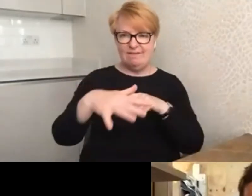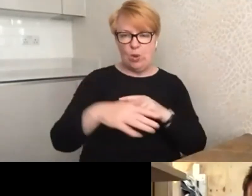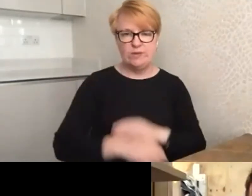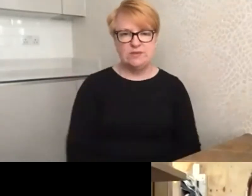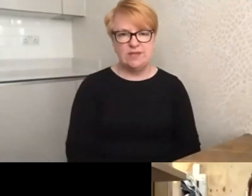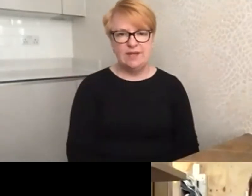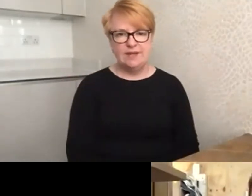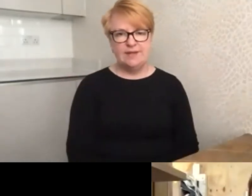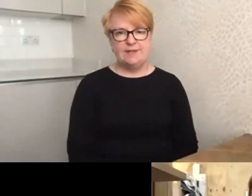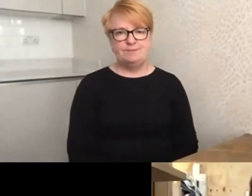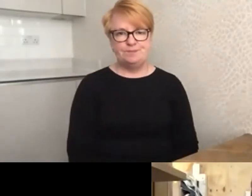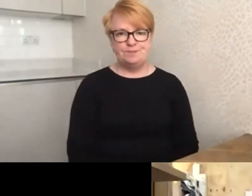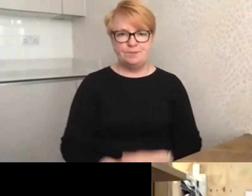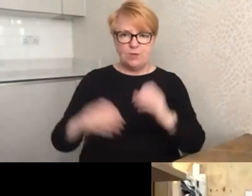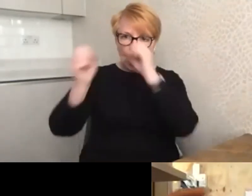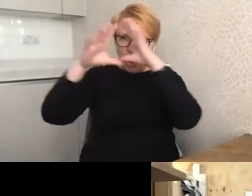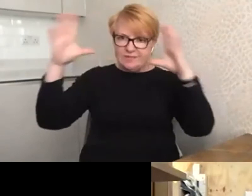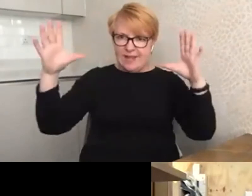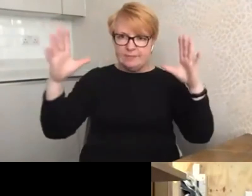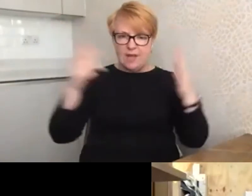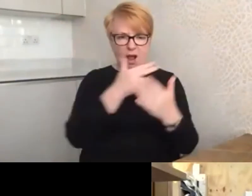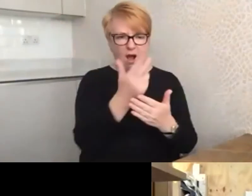on the concept of what an artist is, and where they exist in the world.